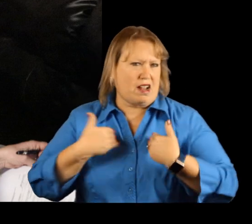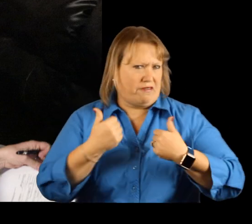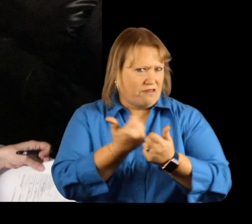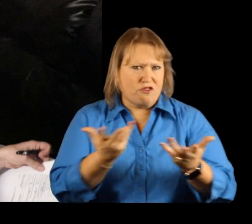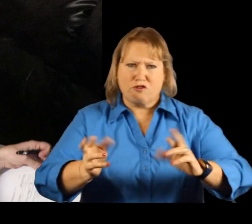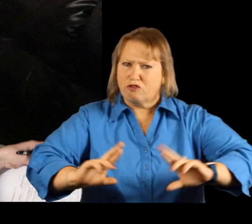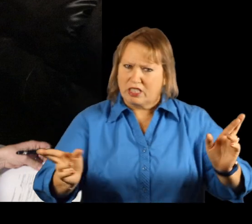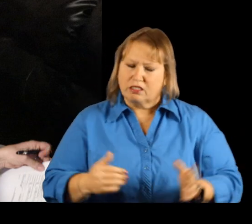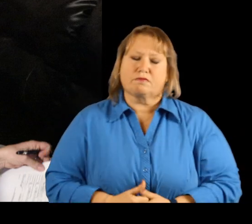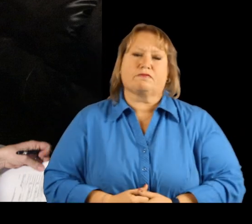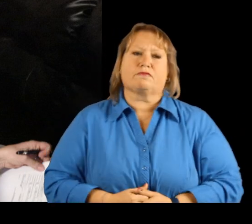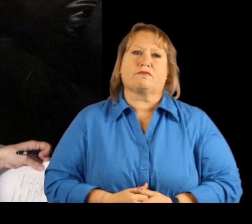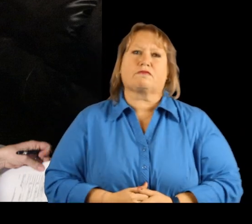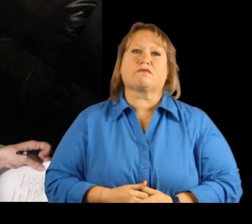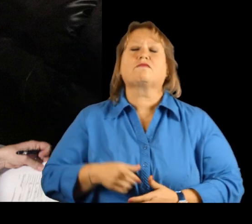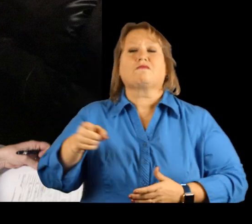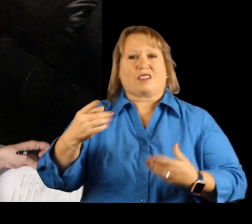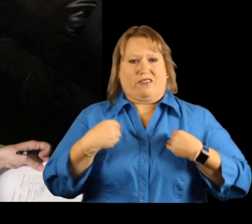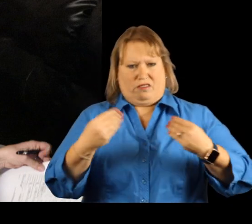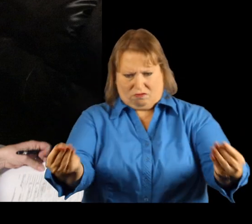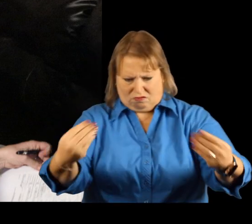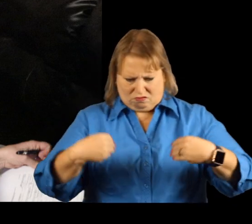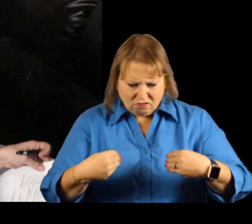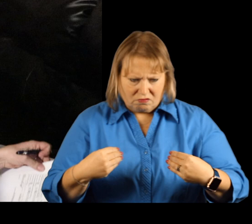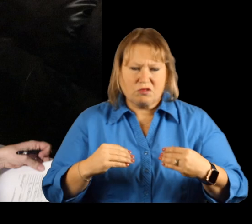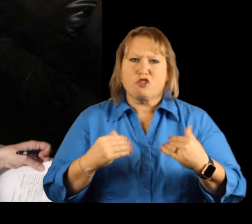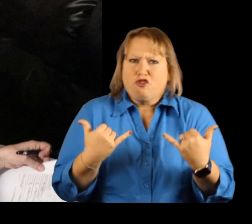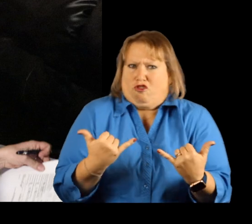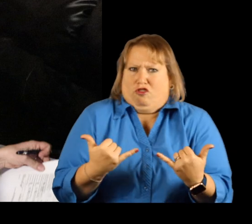also made sure she has been given the most current medical documentation